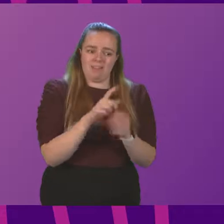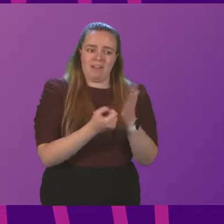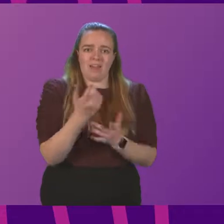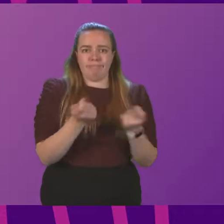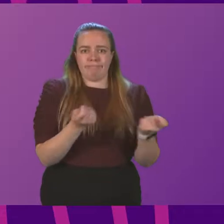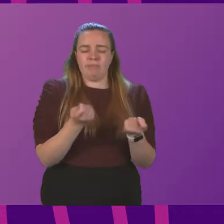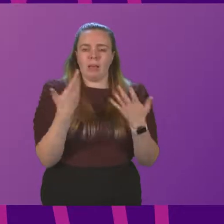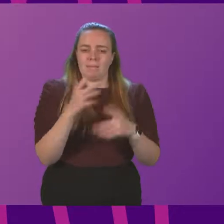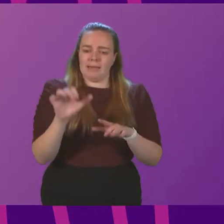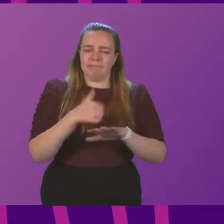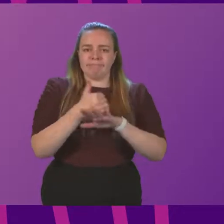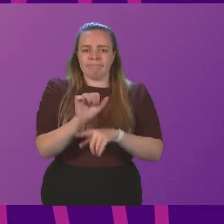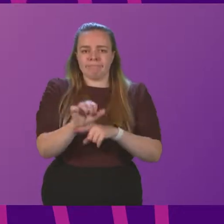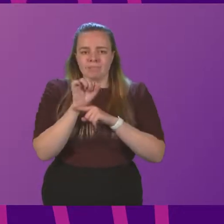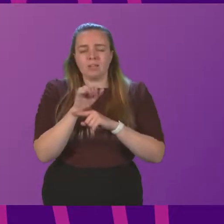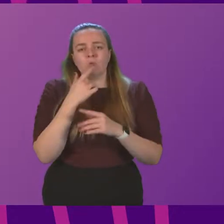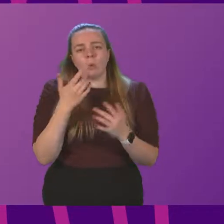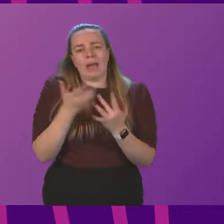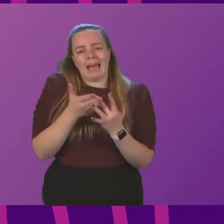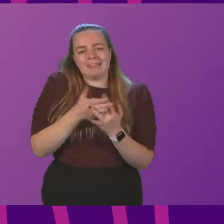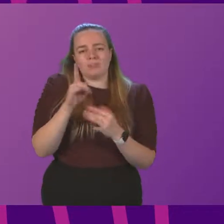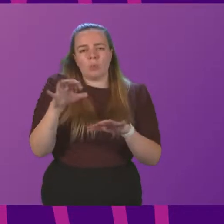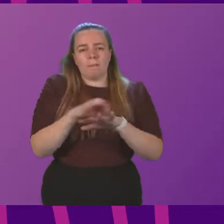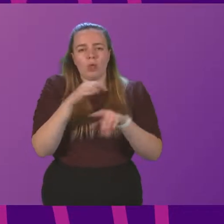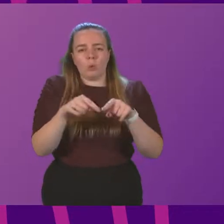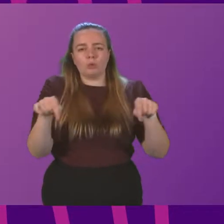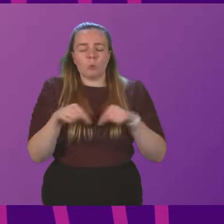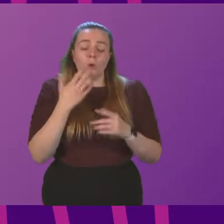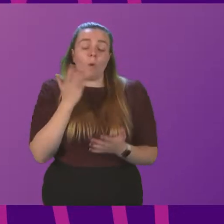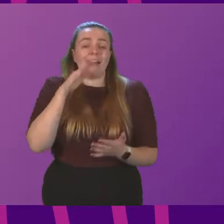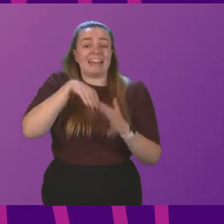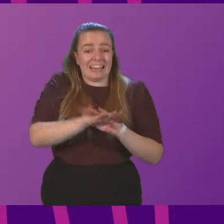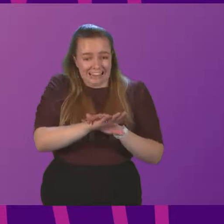place measures to manage access to the blue zone. Once people are inside the site itself, managing